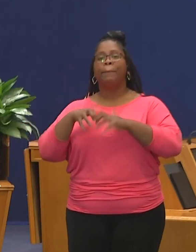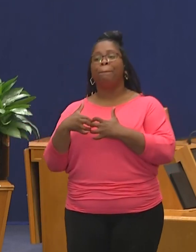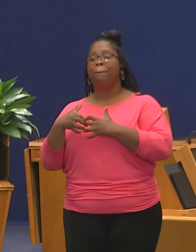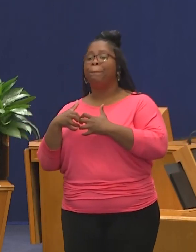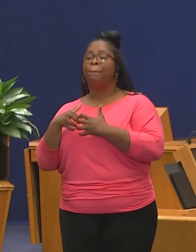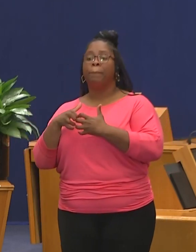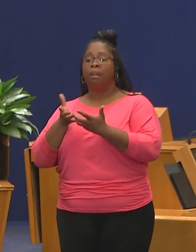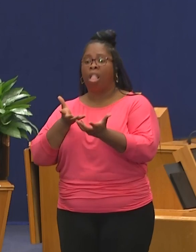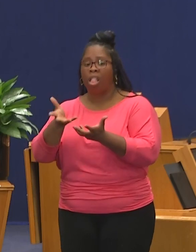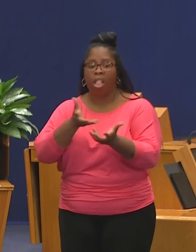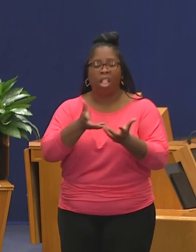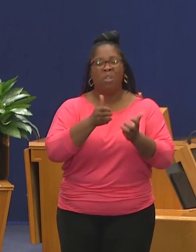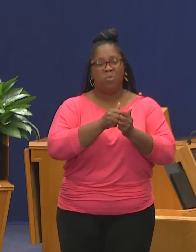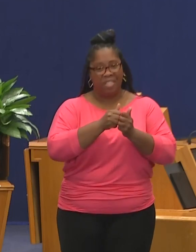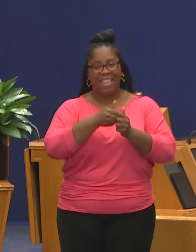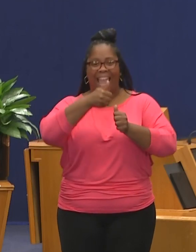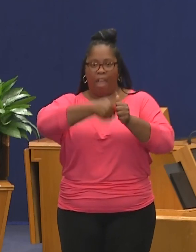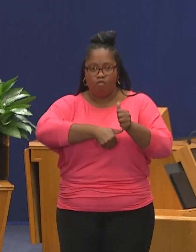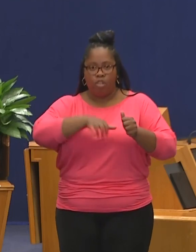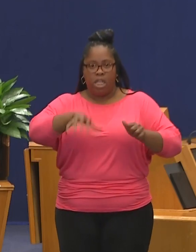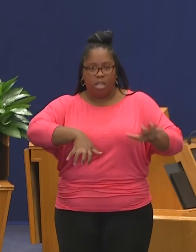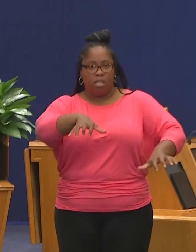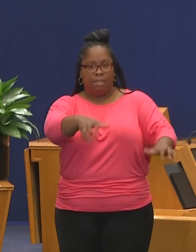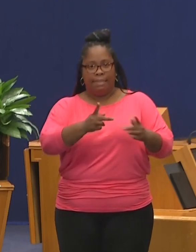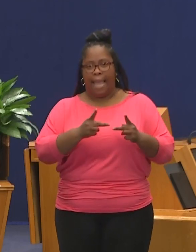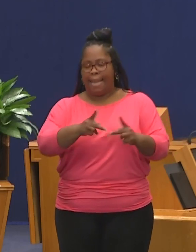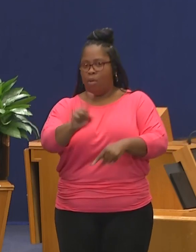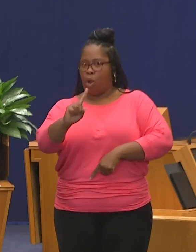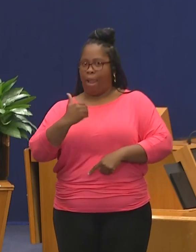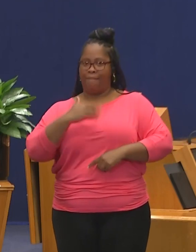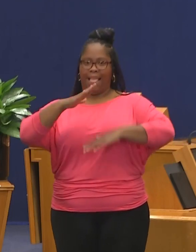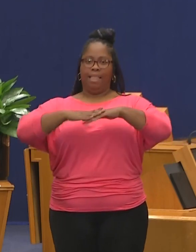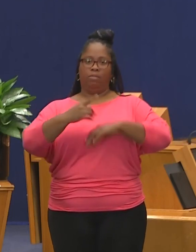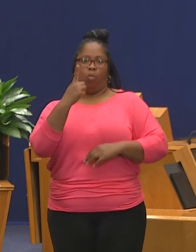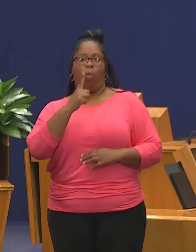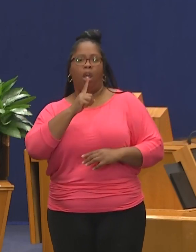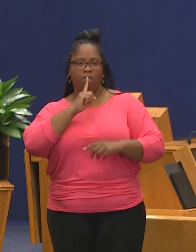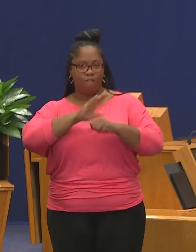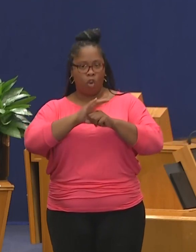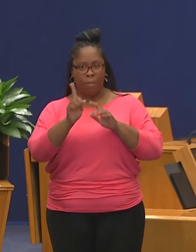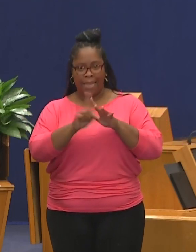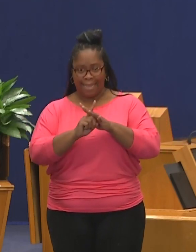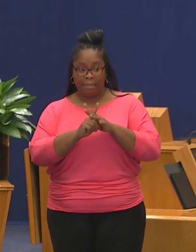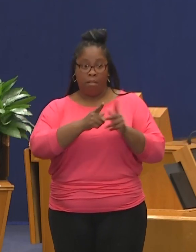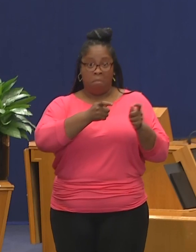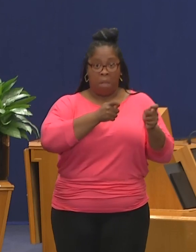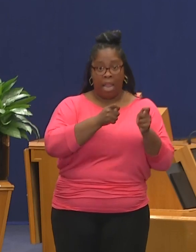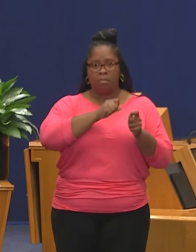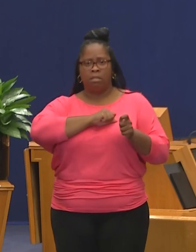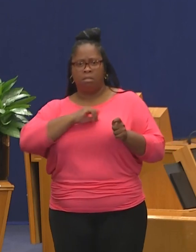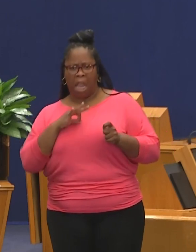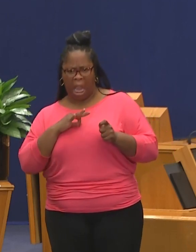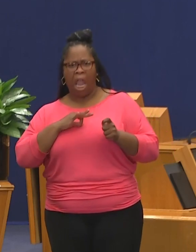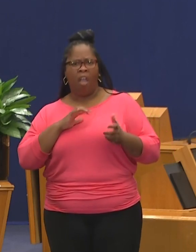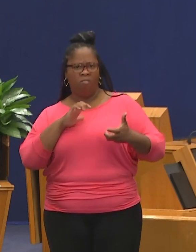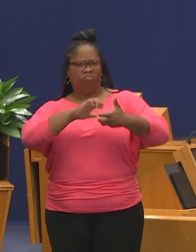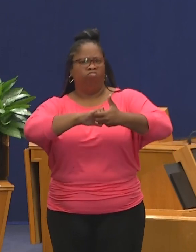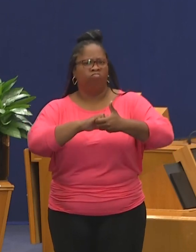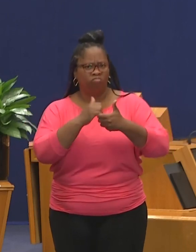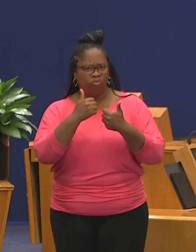EVERY SICKLE ONE OF THE INSTITUTIONAL SETTINGS THAT HAS AT LEAST ONE CONFIRMED CASE. AND THE MANAGEMENT AND THE STAFF